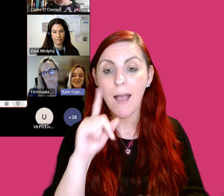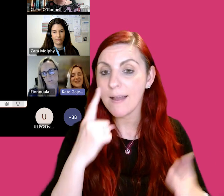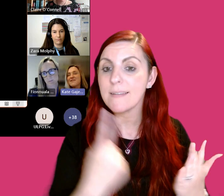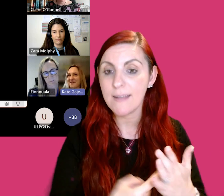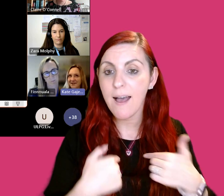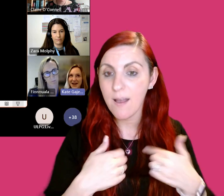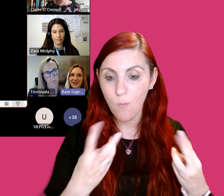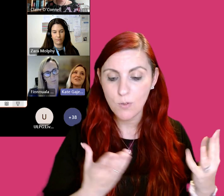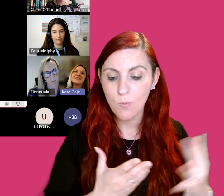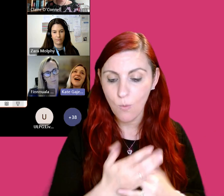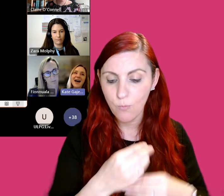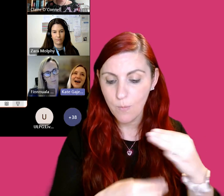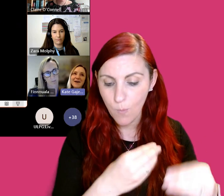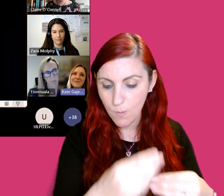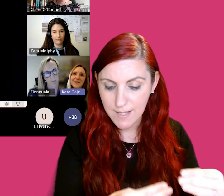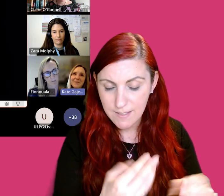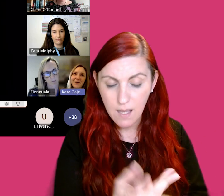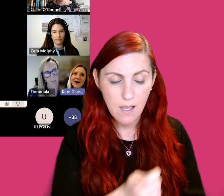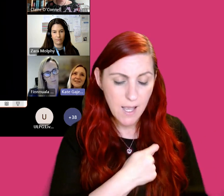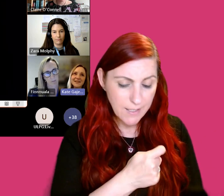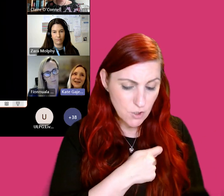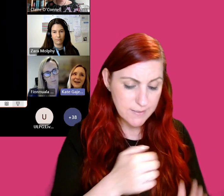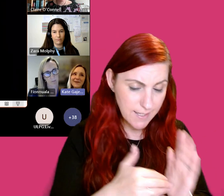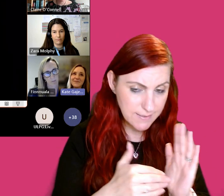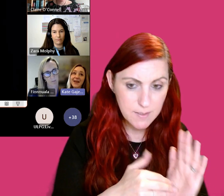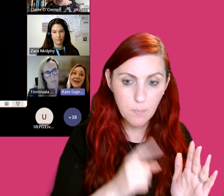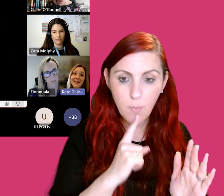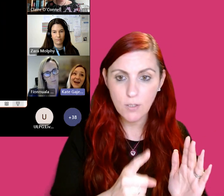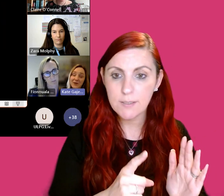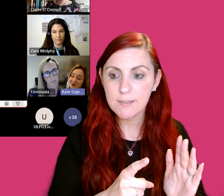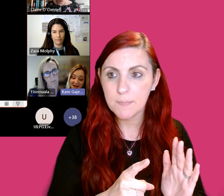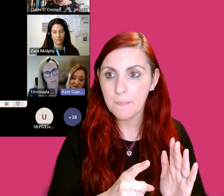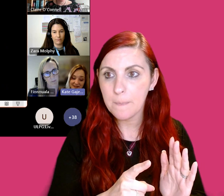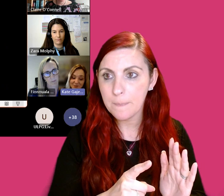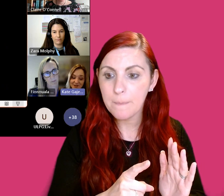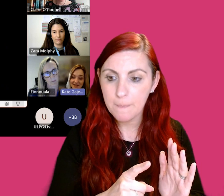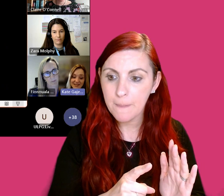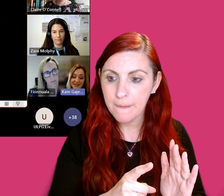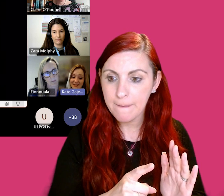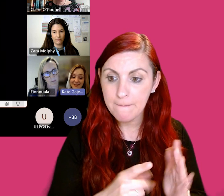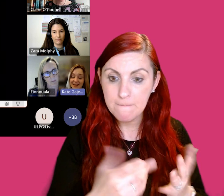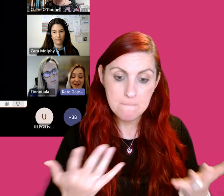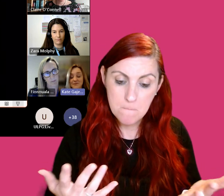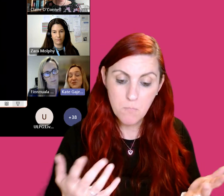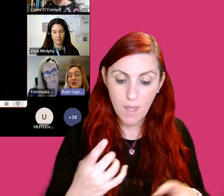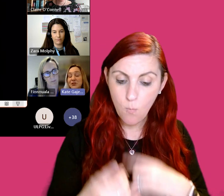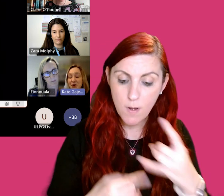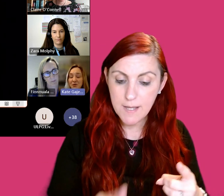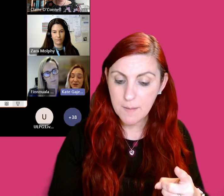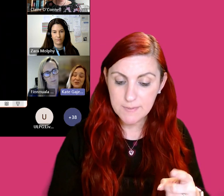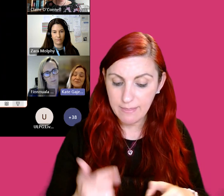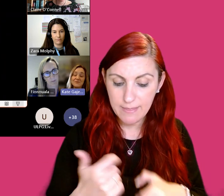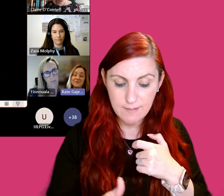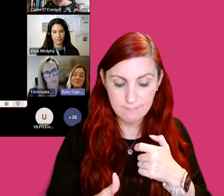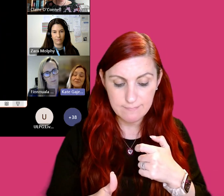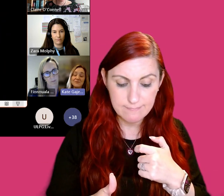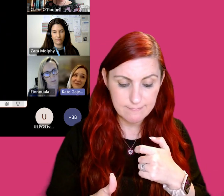process very anxious um but um yeah what happened was that yeah I'm I'm sure you know you that in